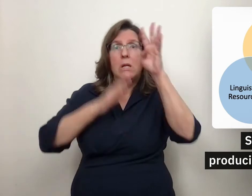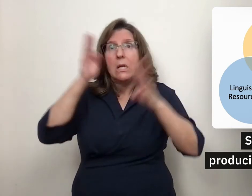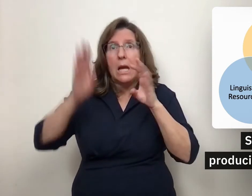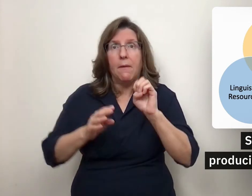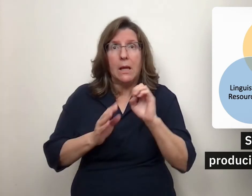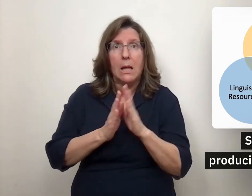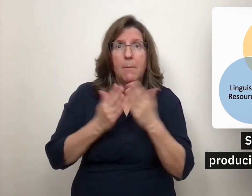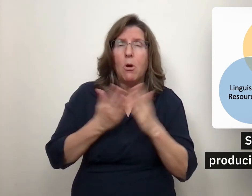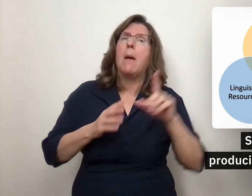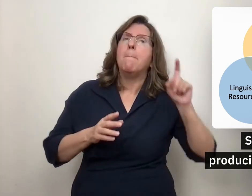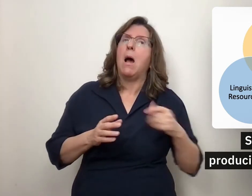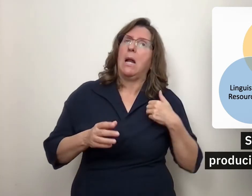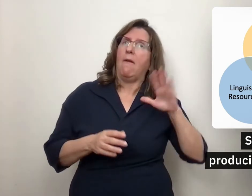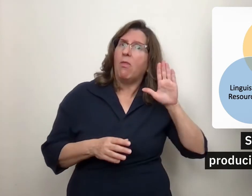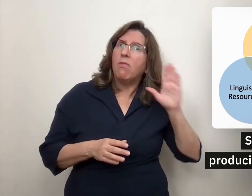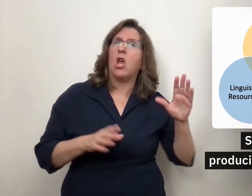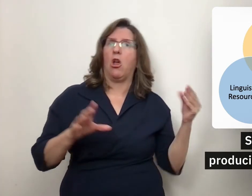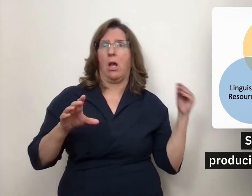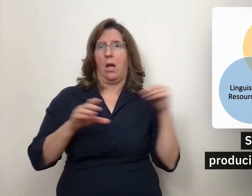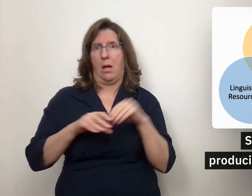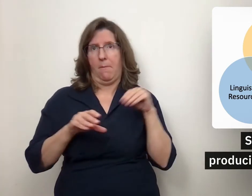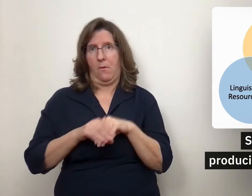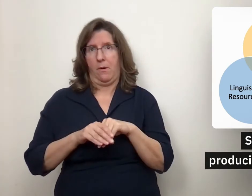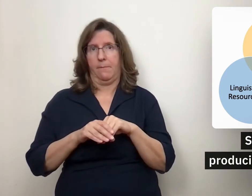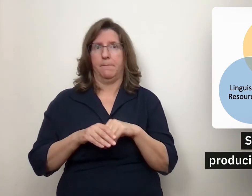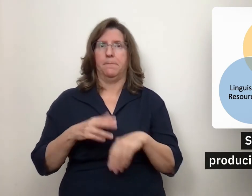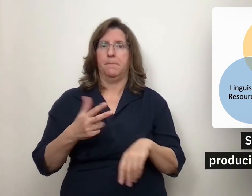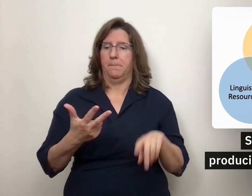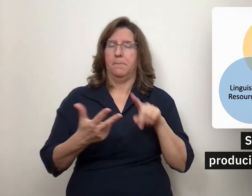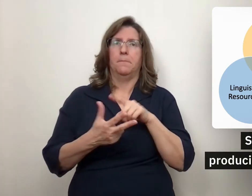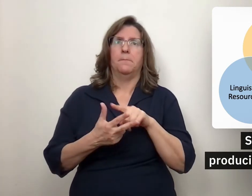E-book creators need to have input from deaf talent.